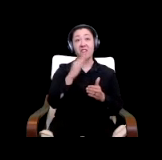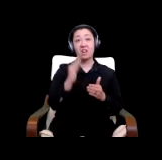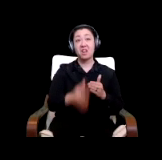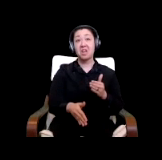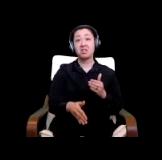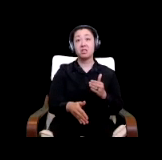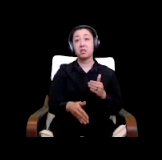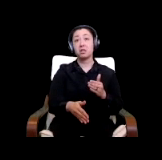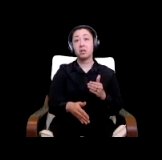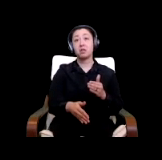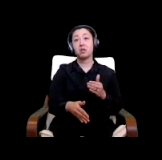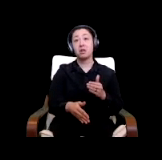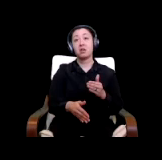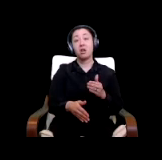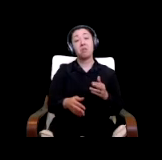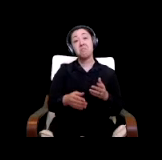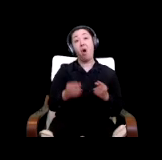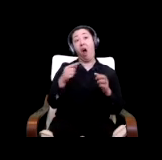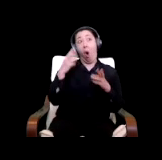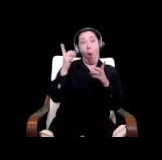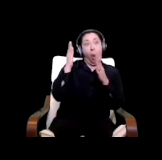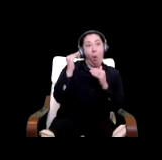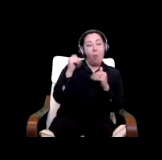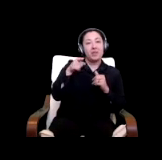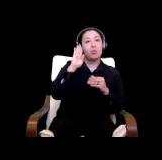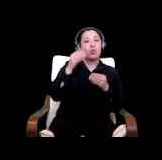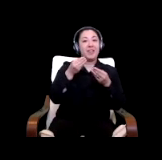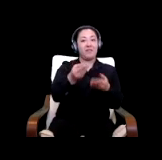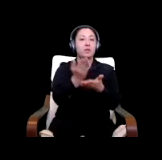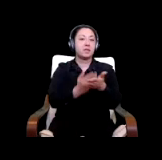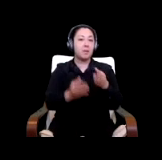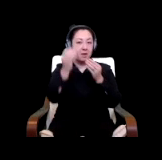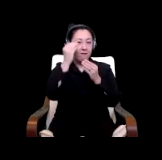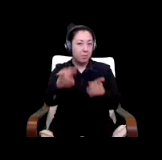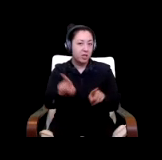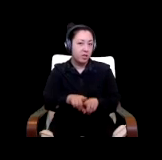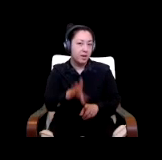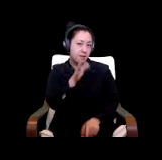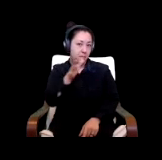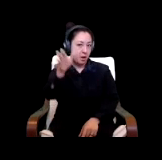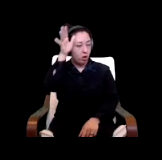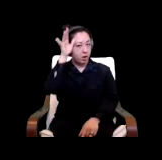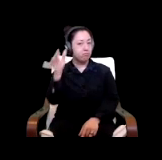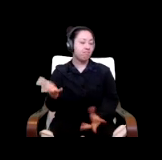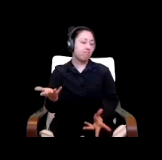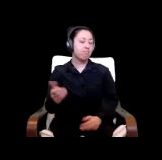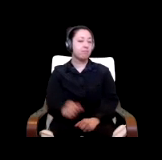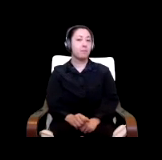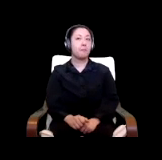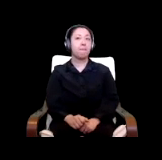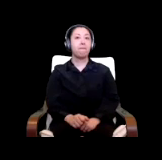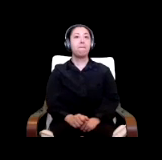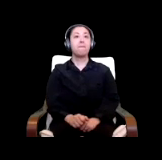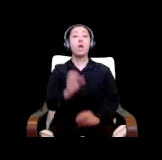Hopefully this will provide some context as you for a parent too.